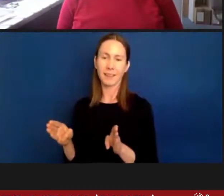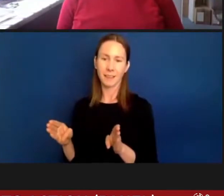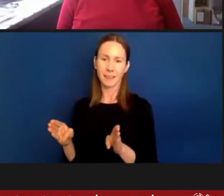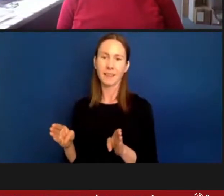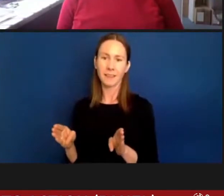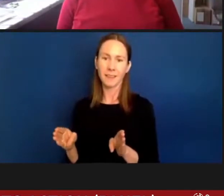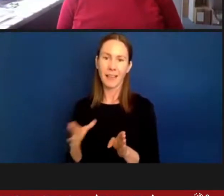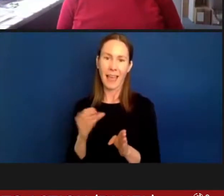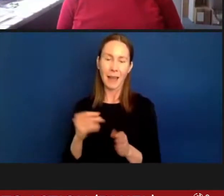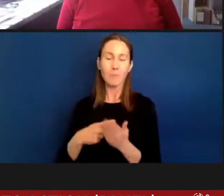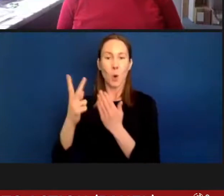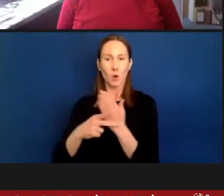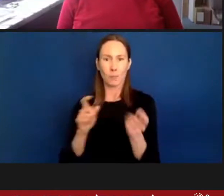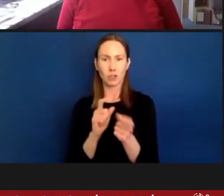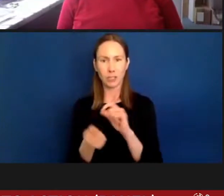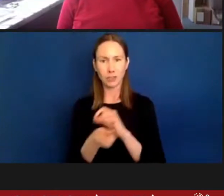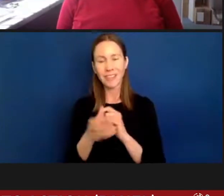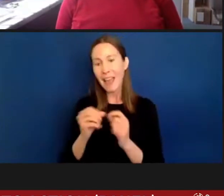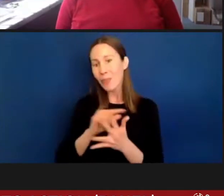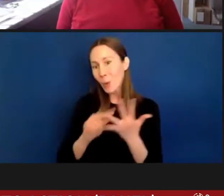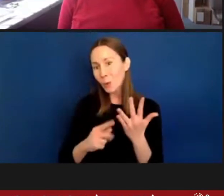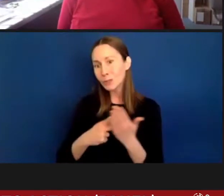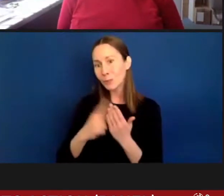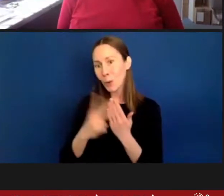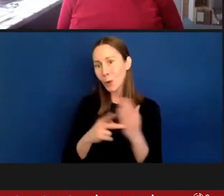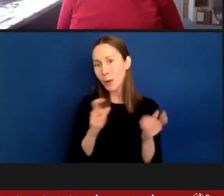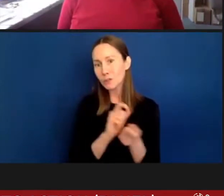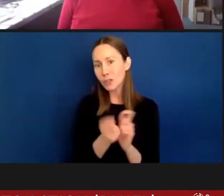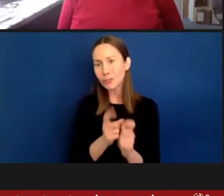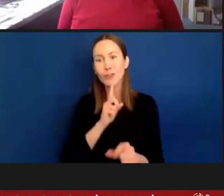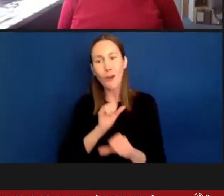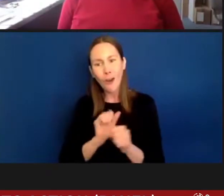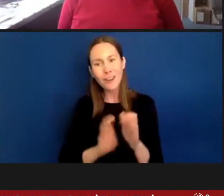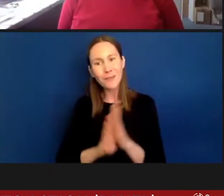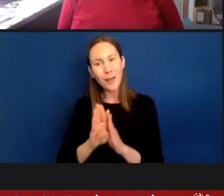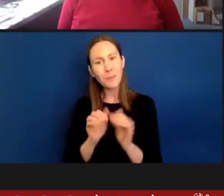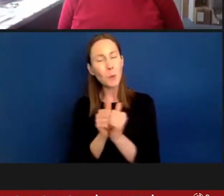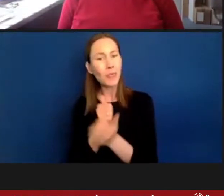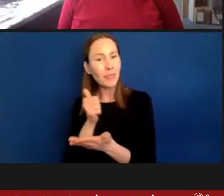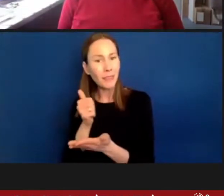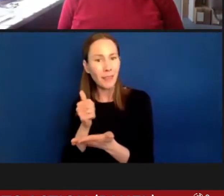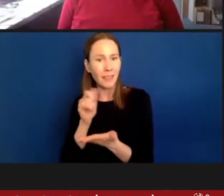And that those programmatic changes are developed with a health equity framework.